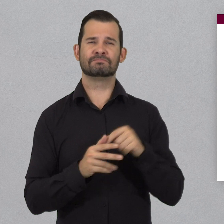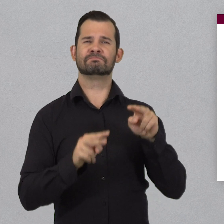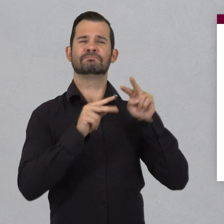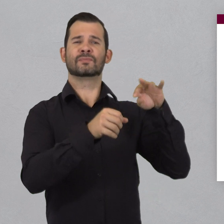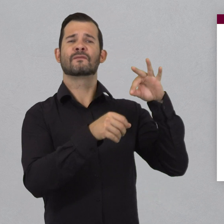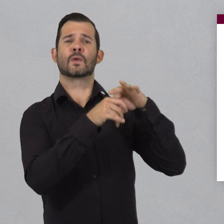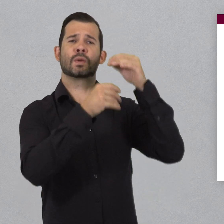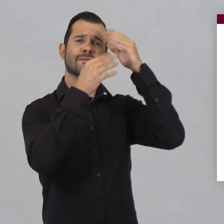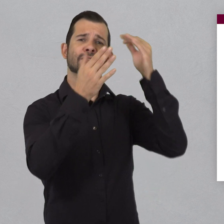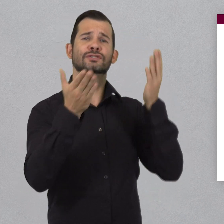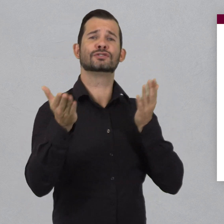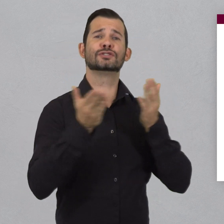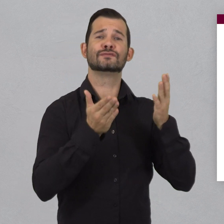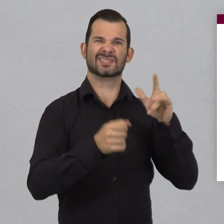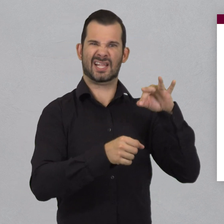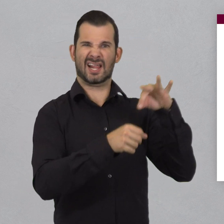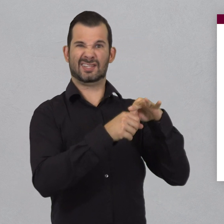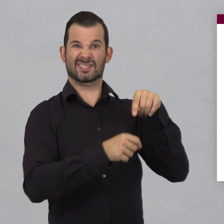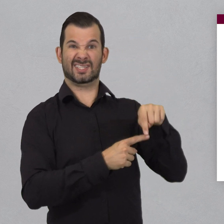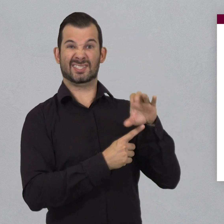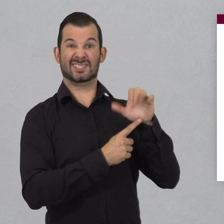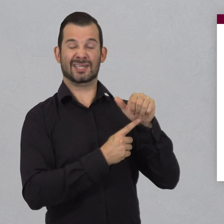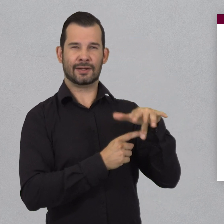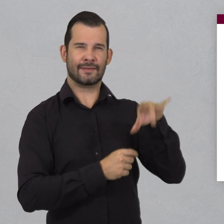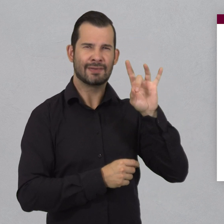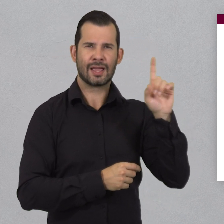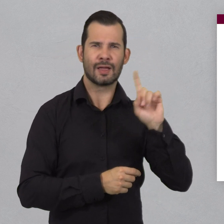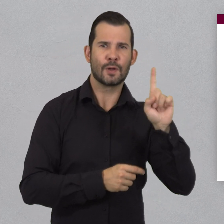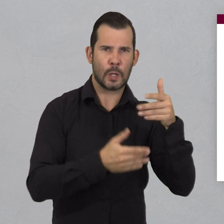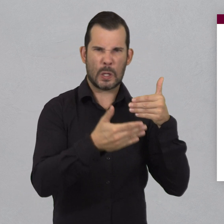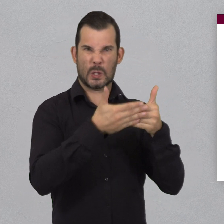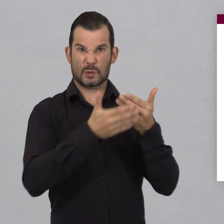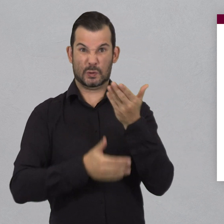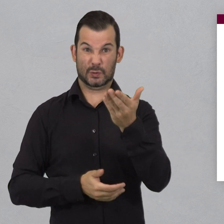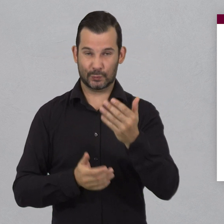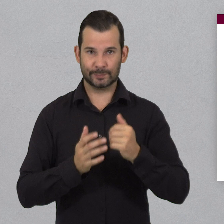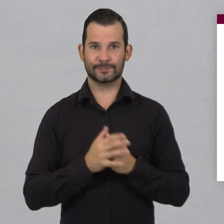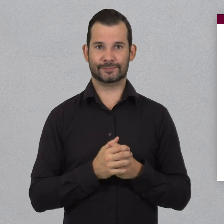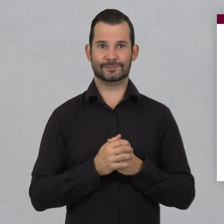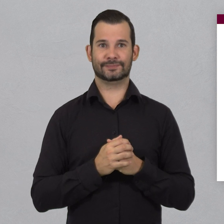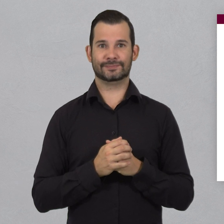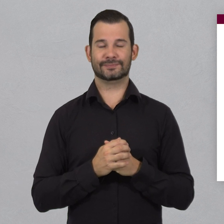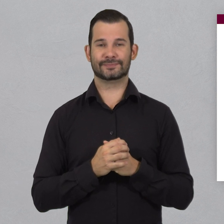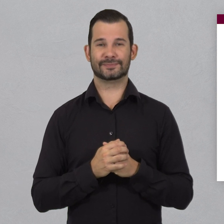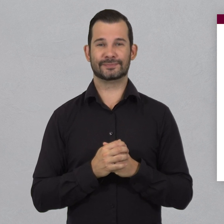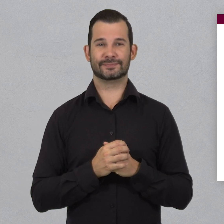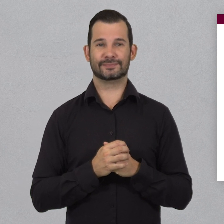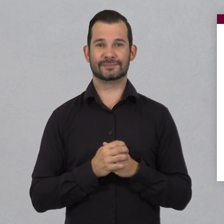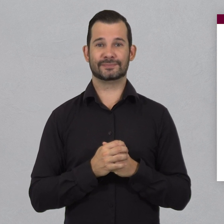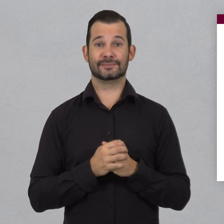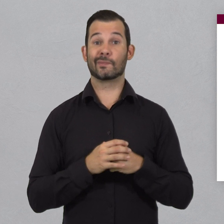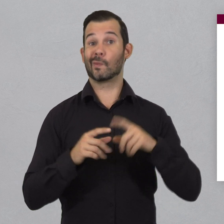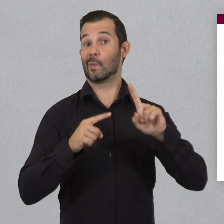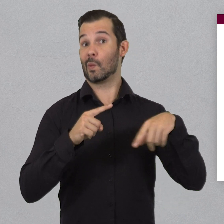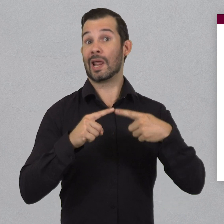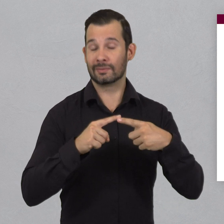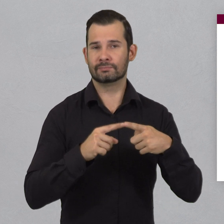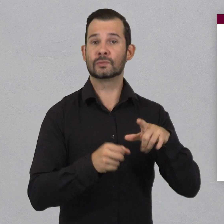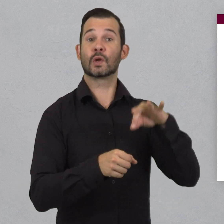country. Visit the Voter Information Service at elections.ca to find the one nearest you.